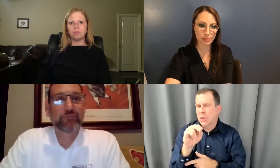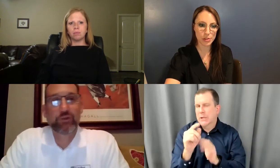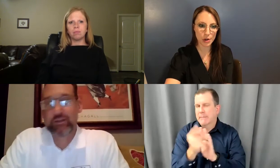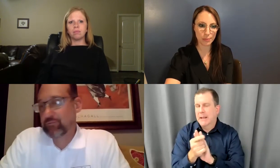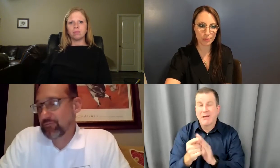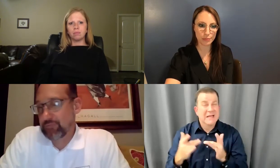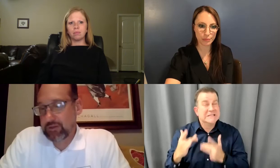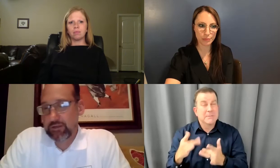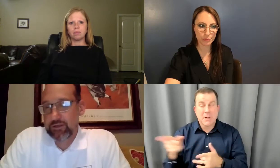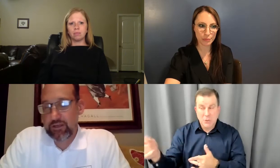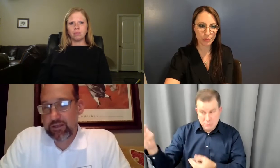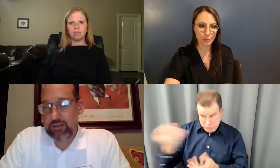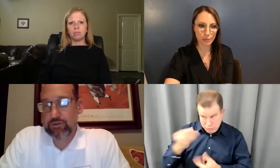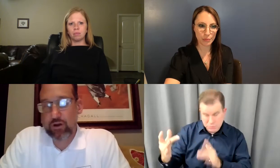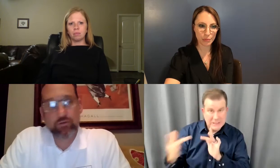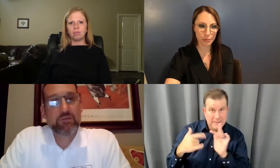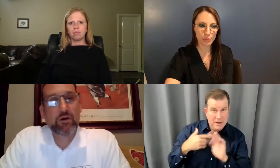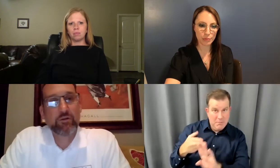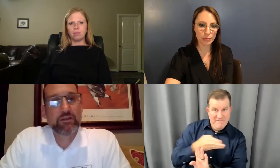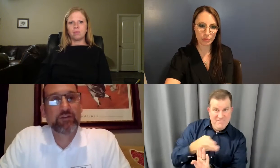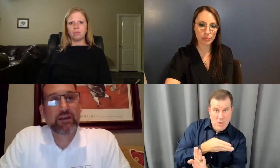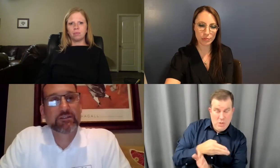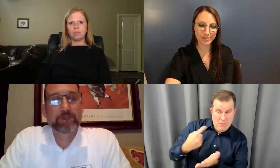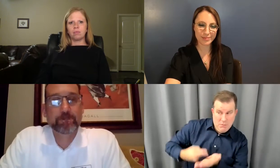if we can either talk or email in advance.